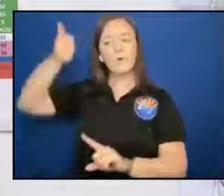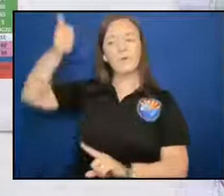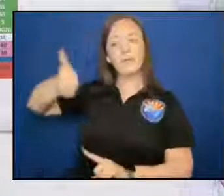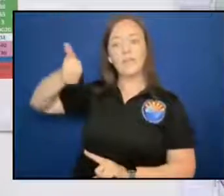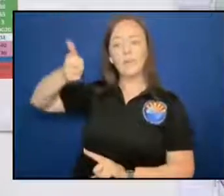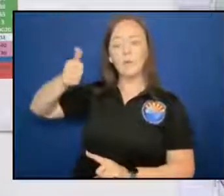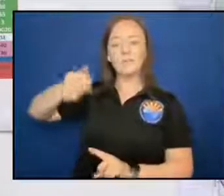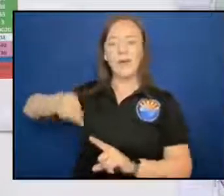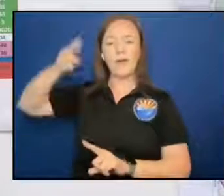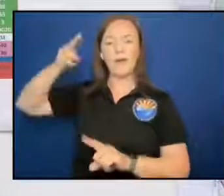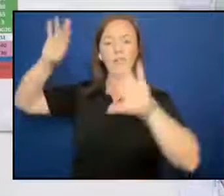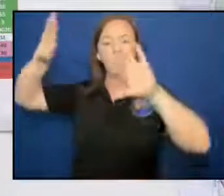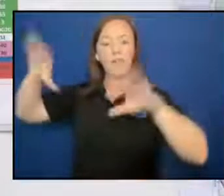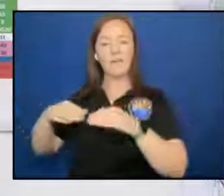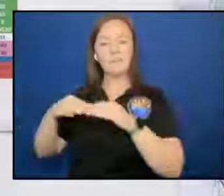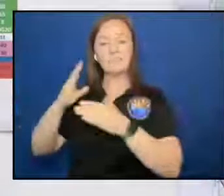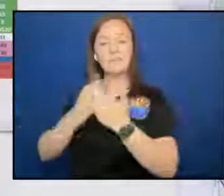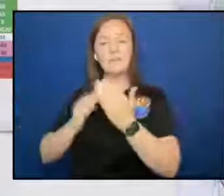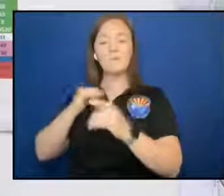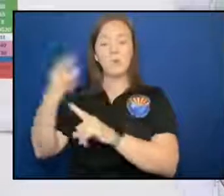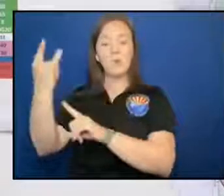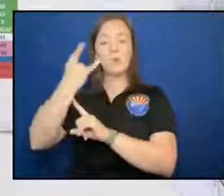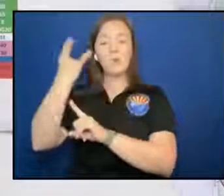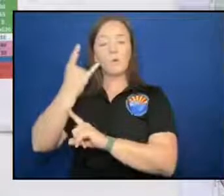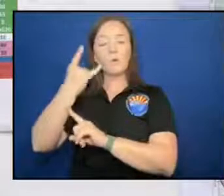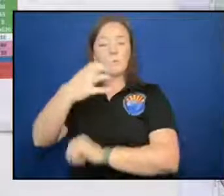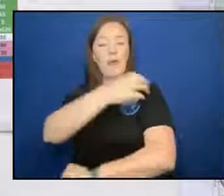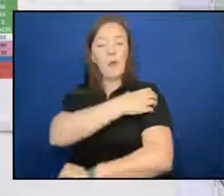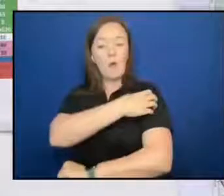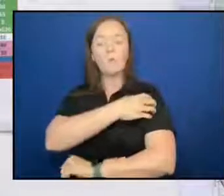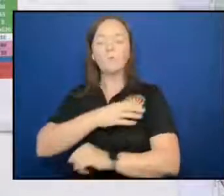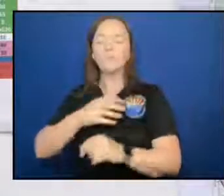QUITE SOME TIME, AND WE REALLY TRYING TO GET IT AS MUCH